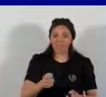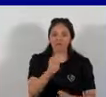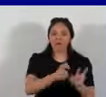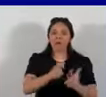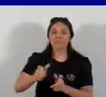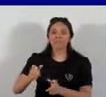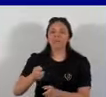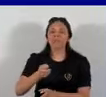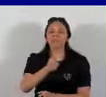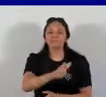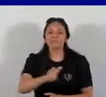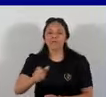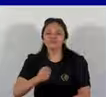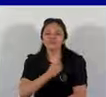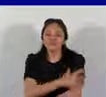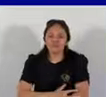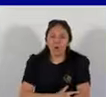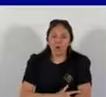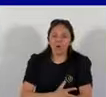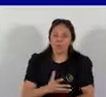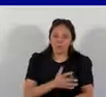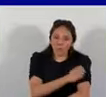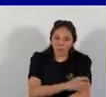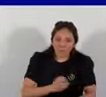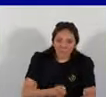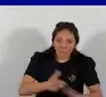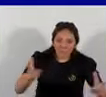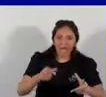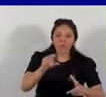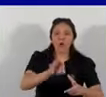Making the number of poor fly, or raising taxes